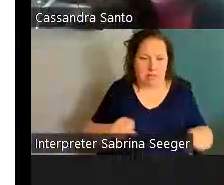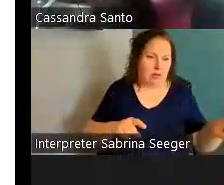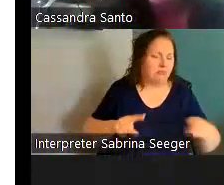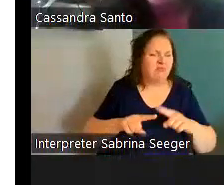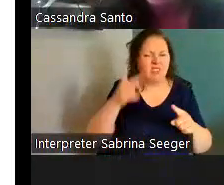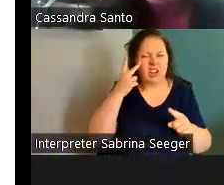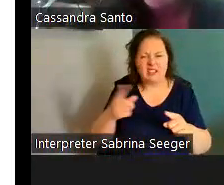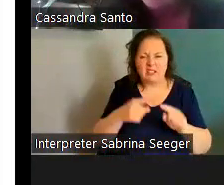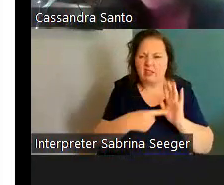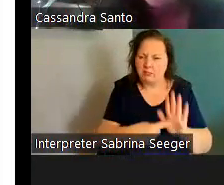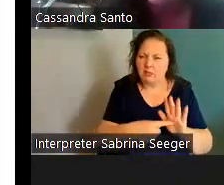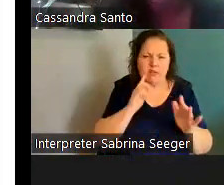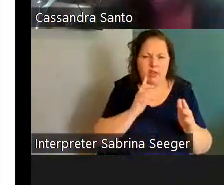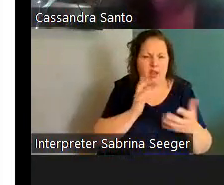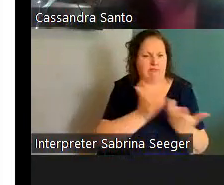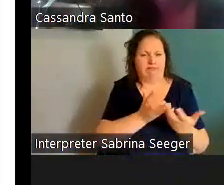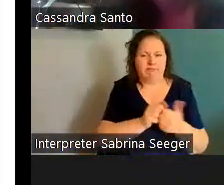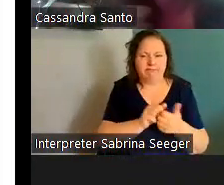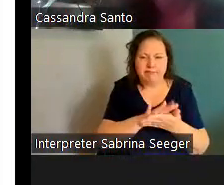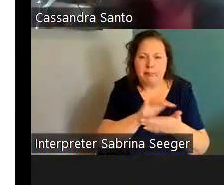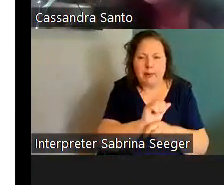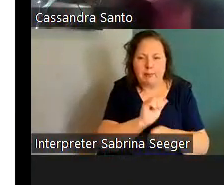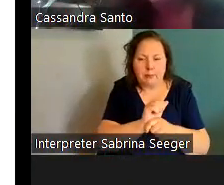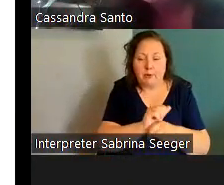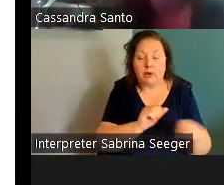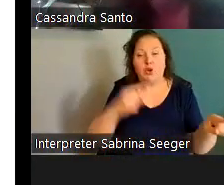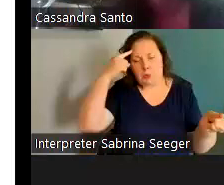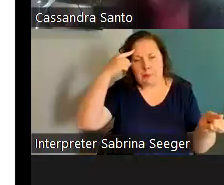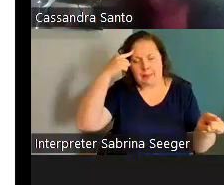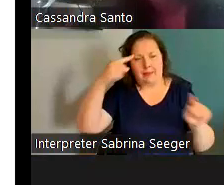of all that corresponding paperwork. If you're curious how that adverse effects section might